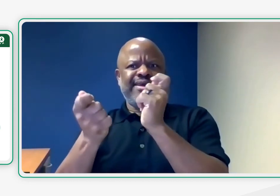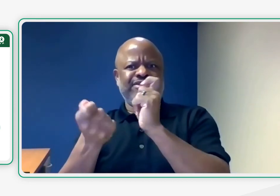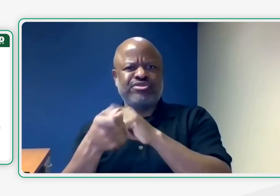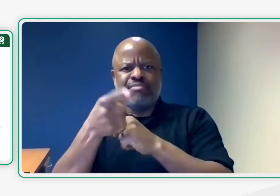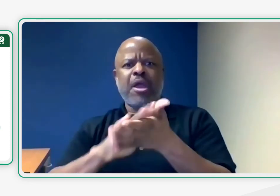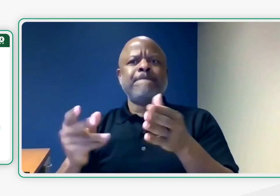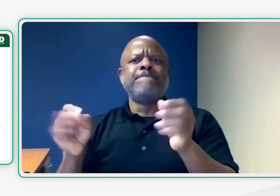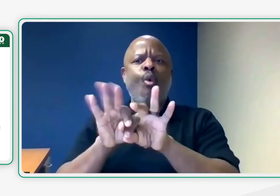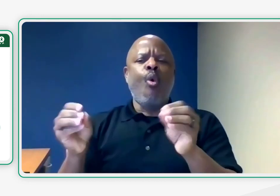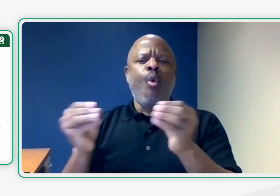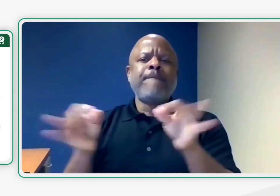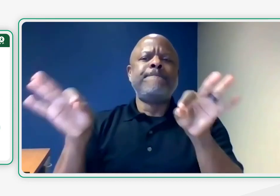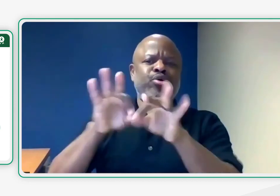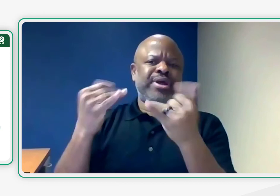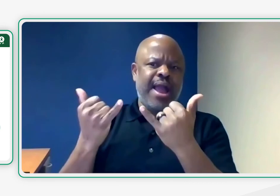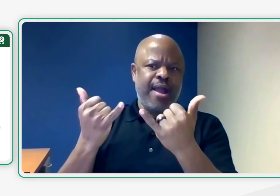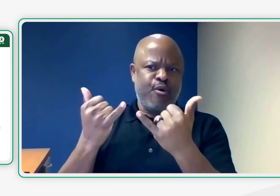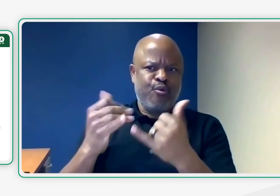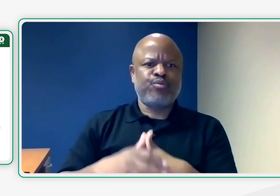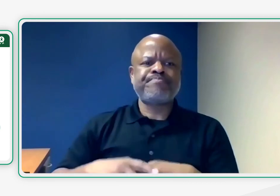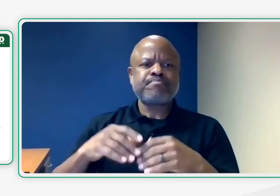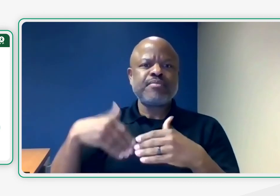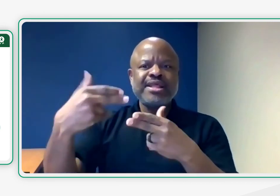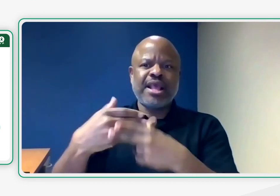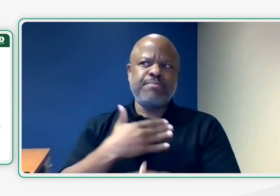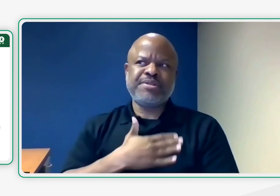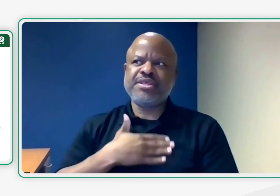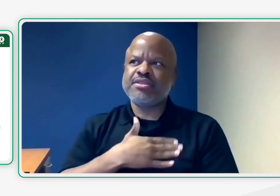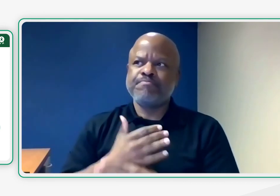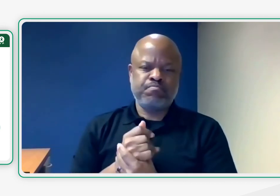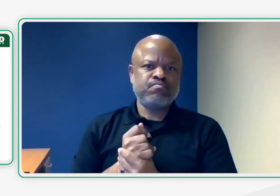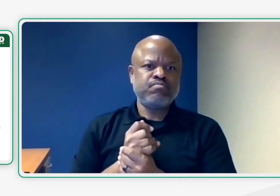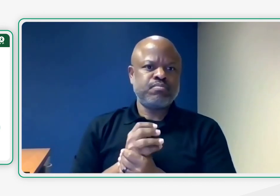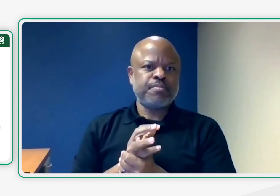You know, many individuals and families are going through several changes. So it actually